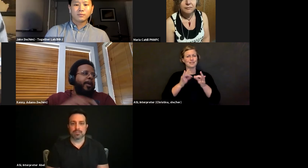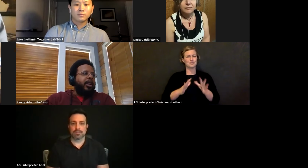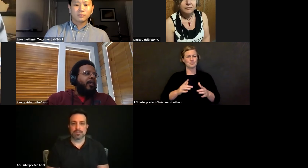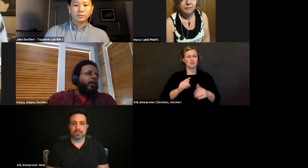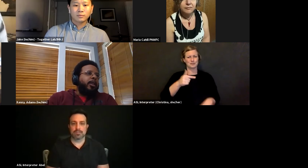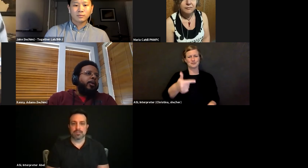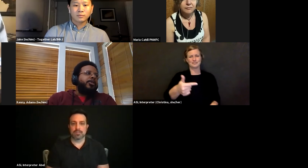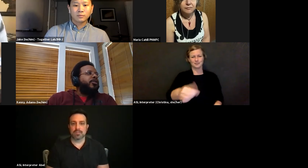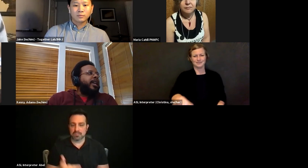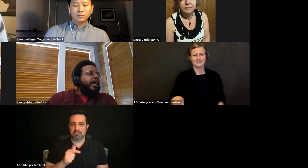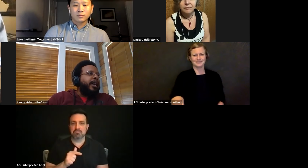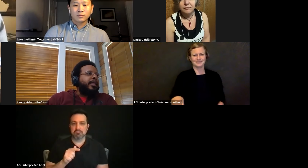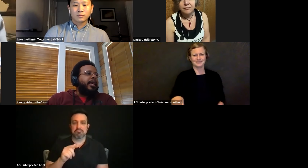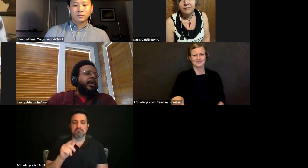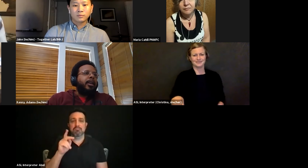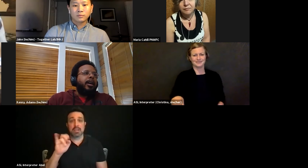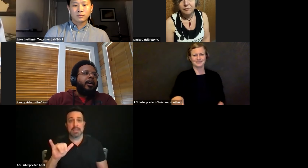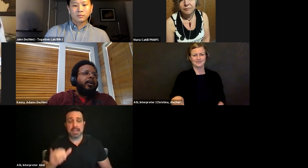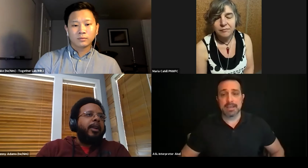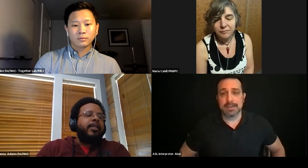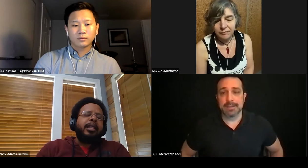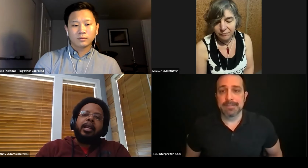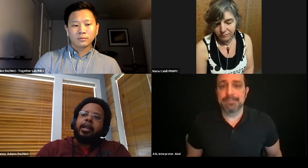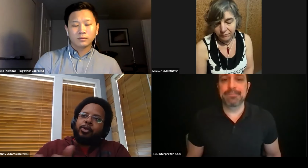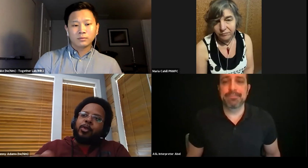all end up some sort of